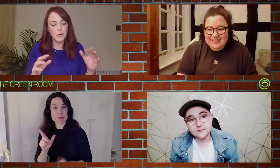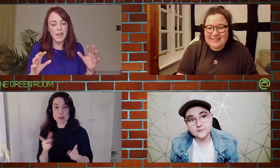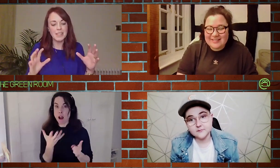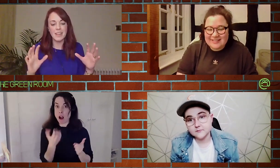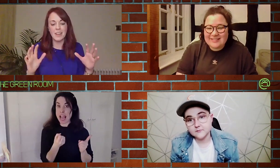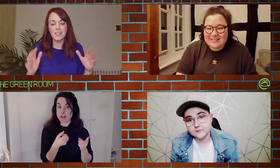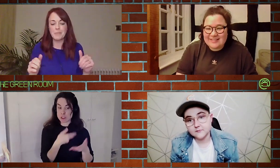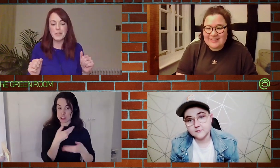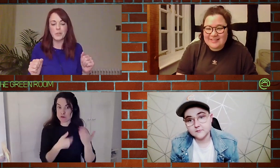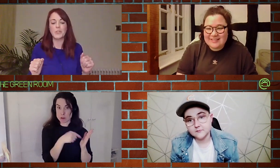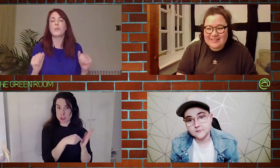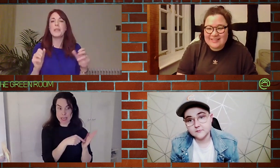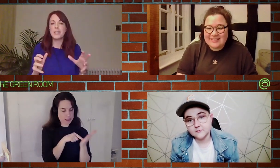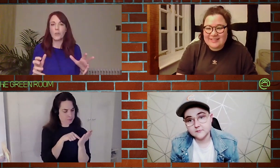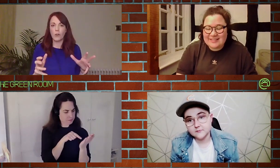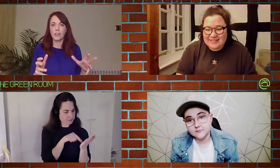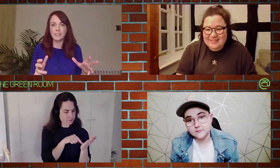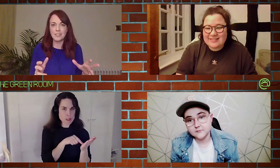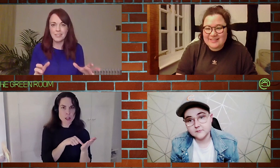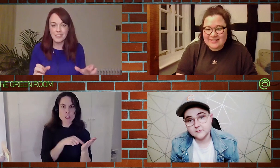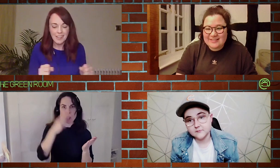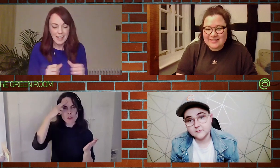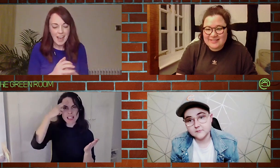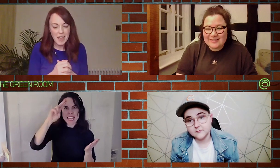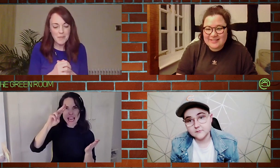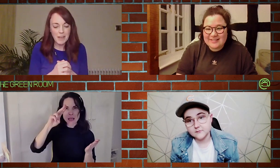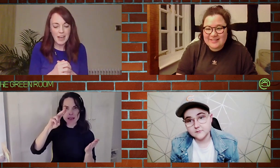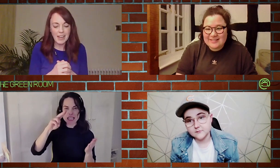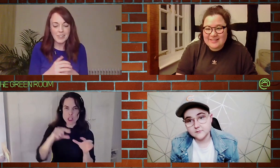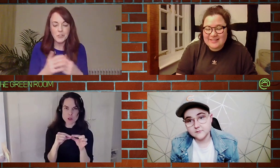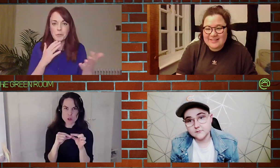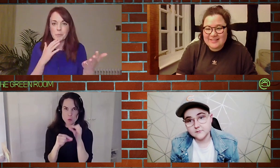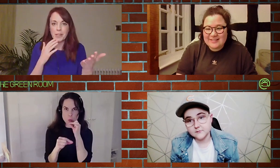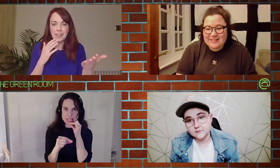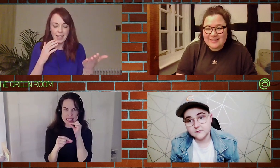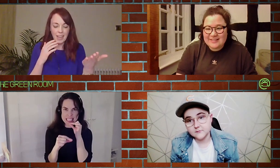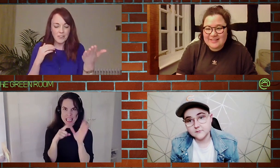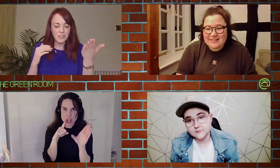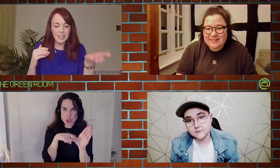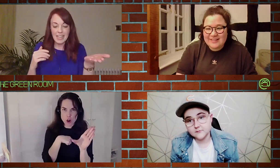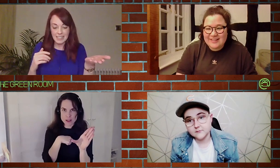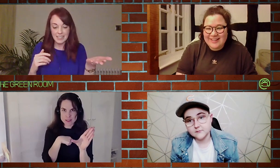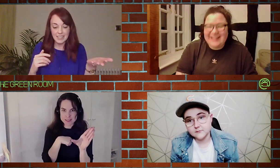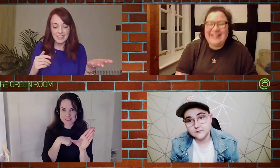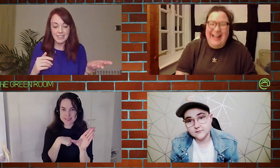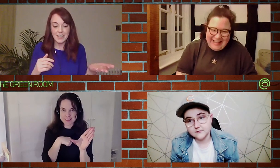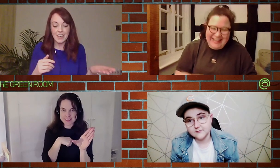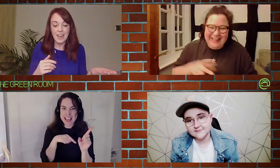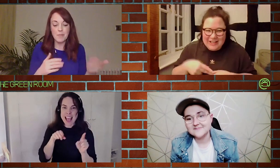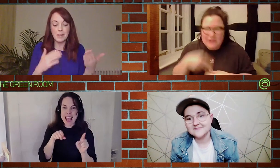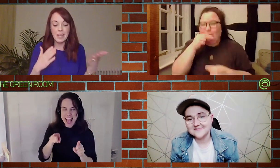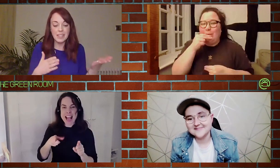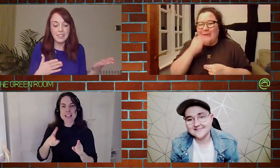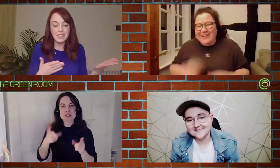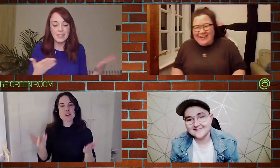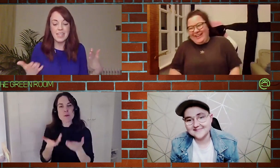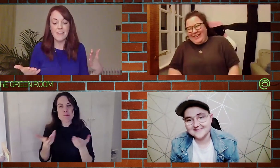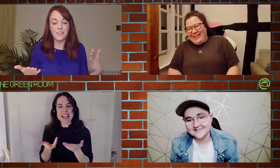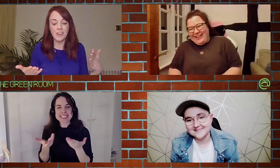It's a piece called Squeezy Yoghurt and you played the character Alexis. Alexis has never